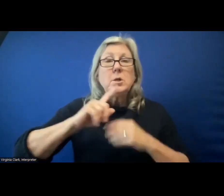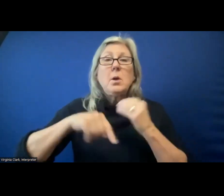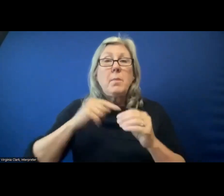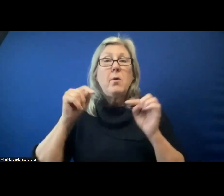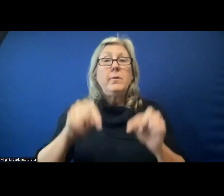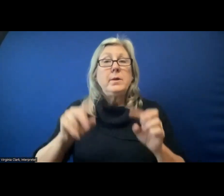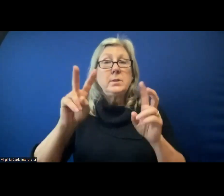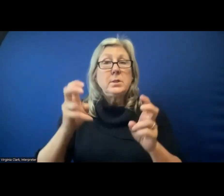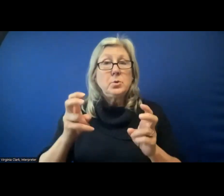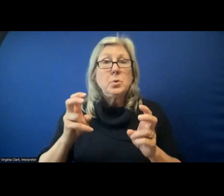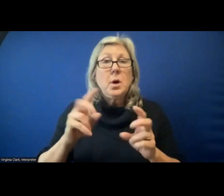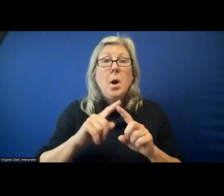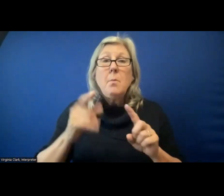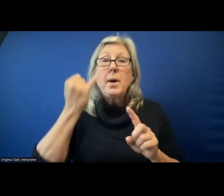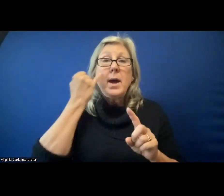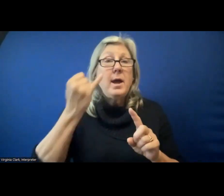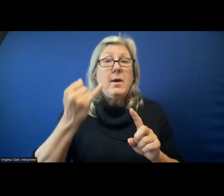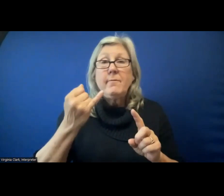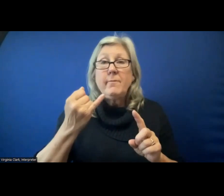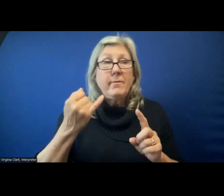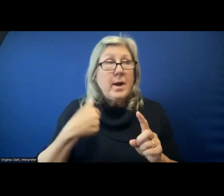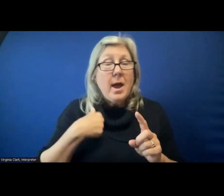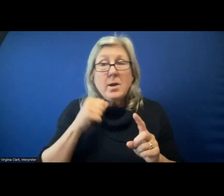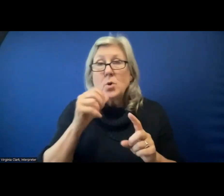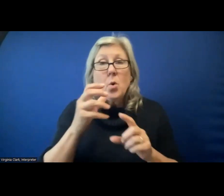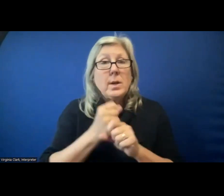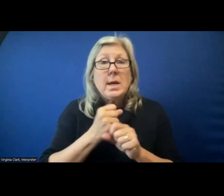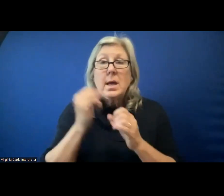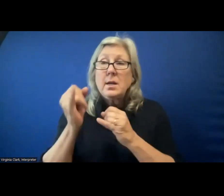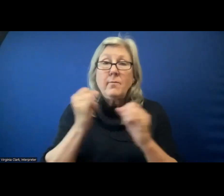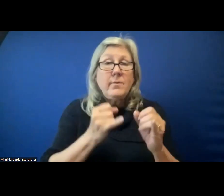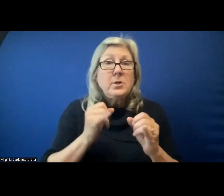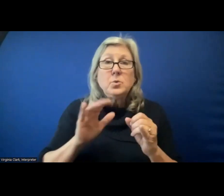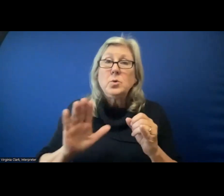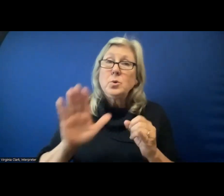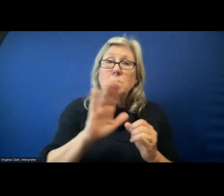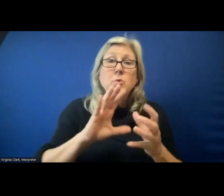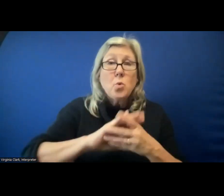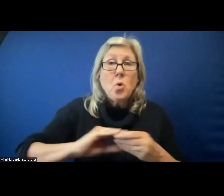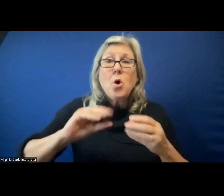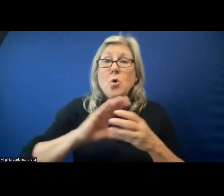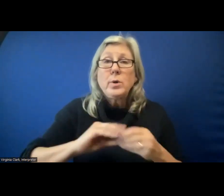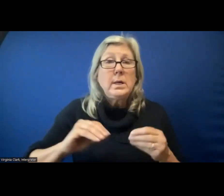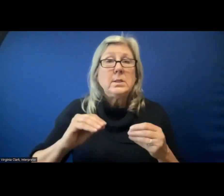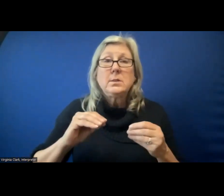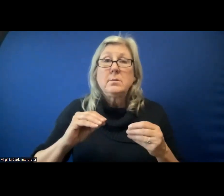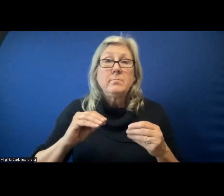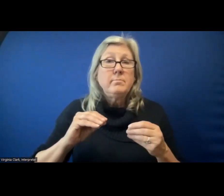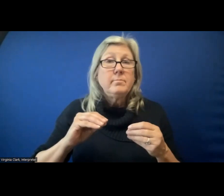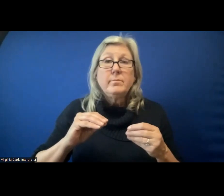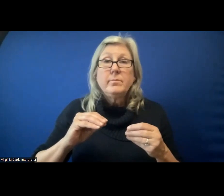this. But if I don't get the individual stories, what they're going to say and I'm going to